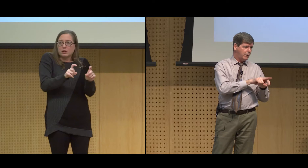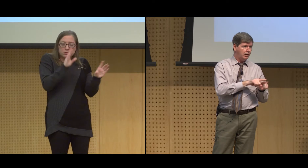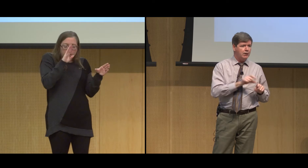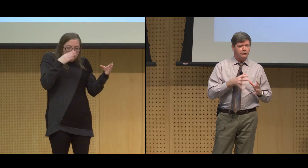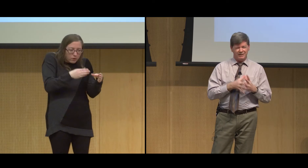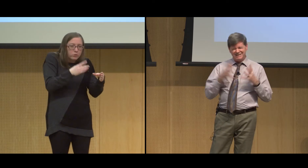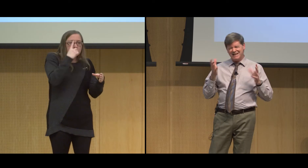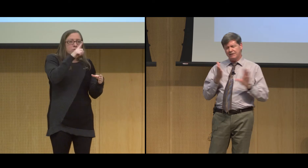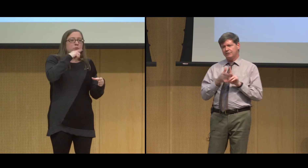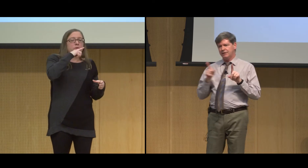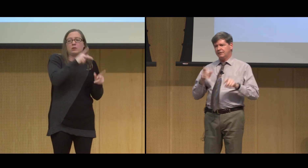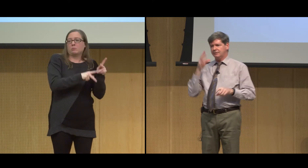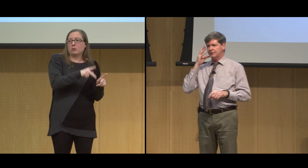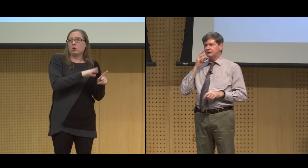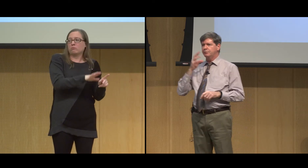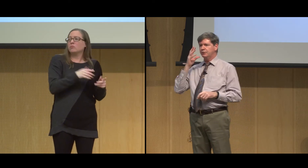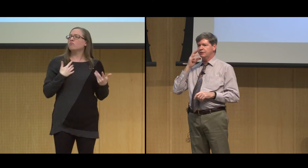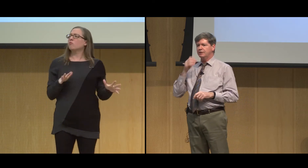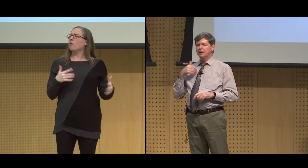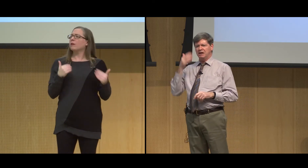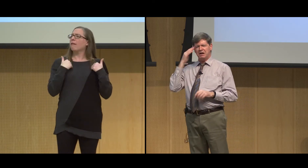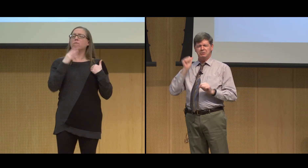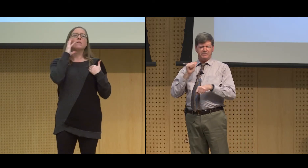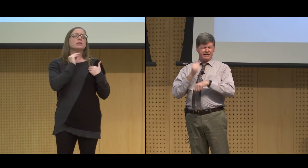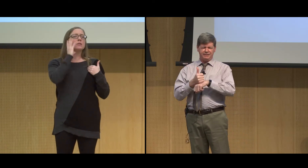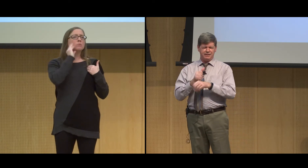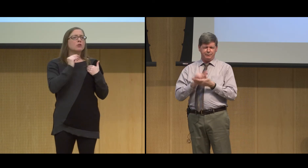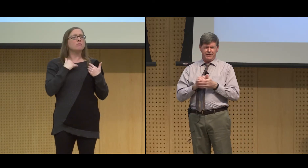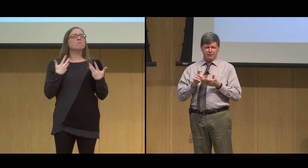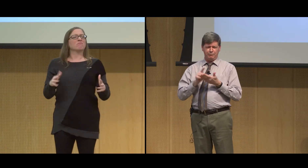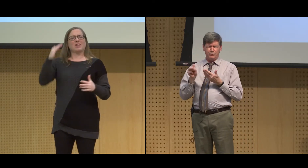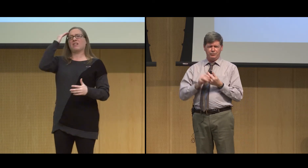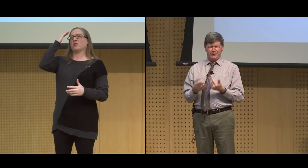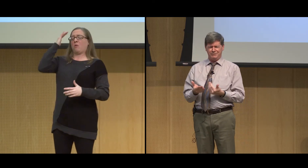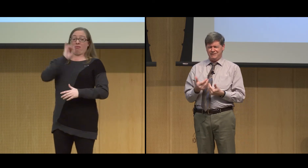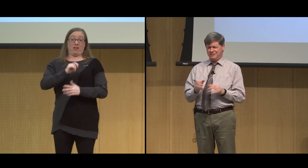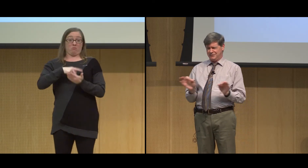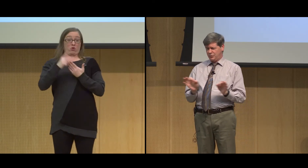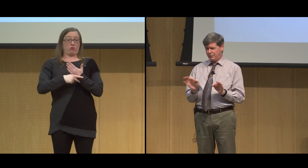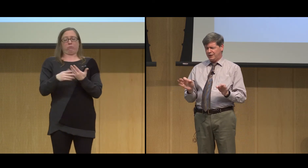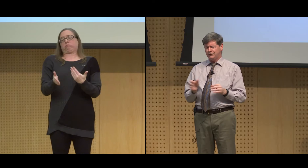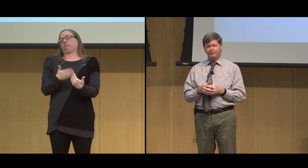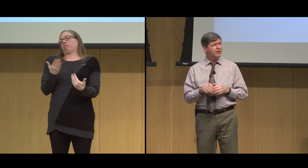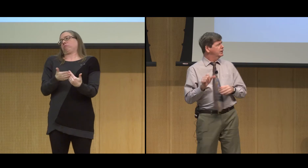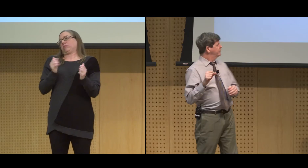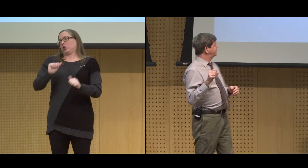as well, so I had lot of psych testing experience, and I knew that I could set up that program easy, no problem.